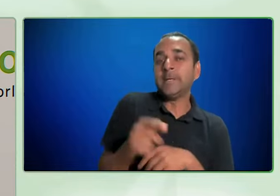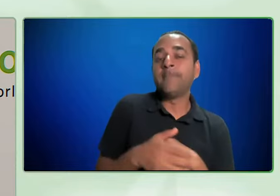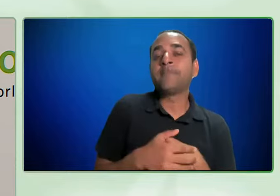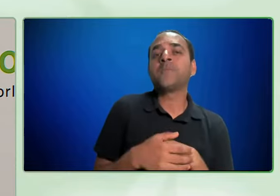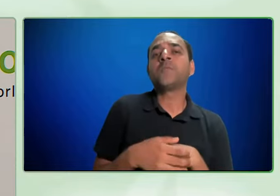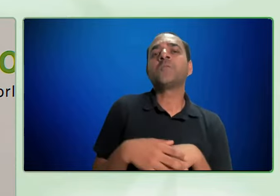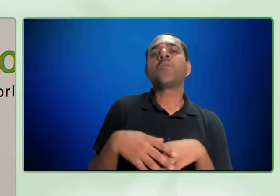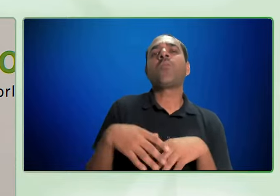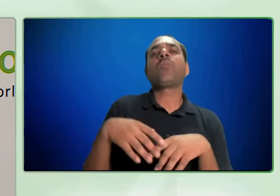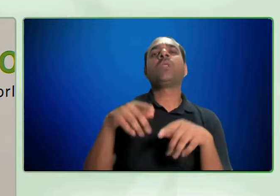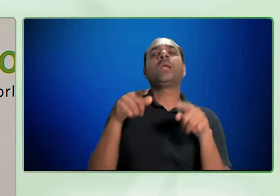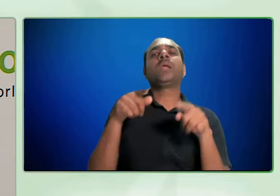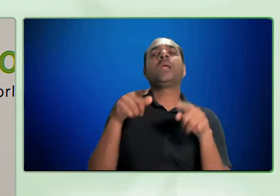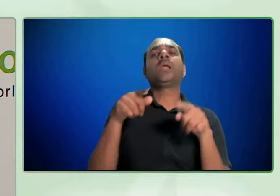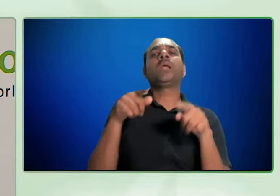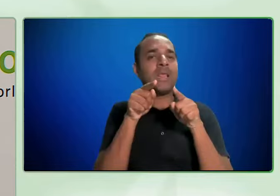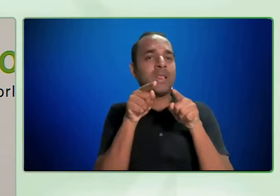of the curriculum.